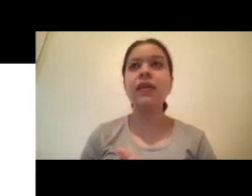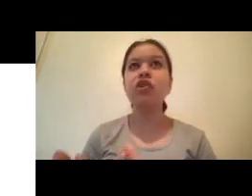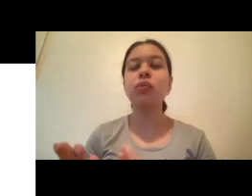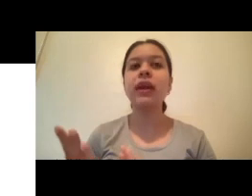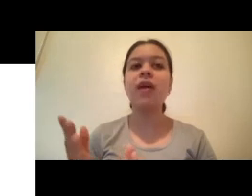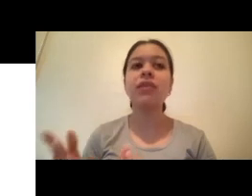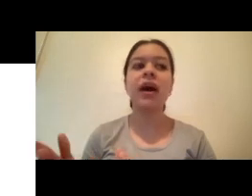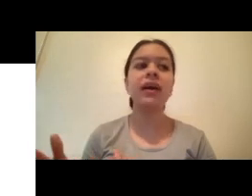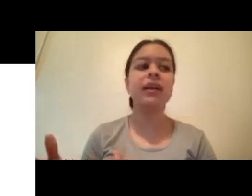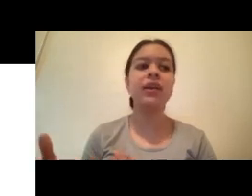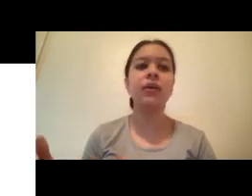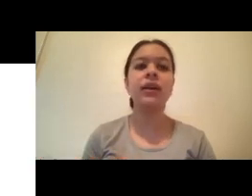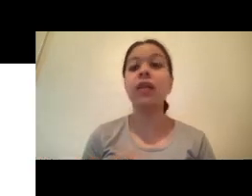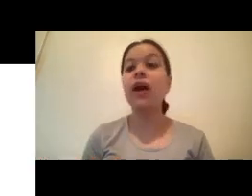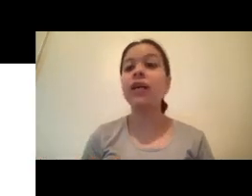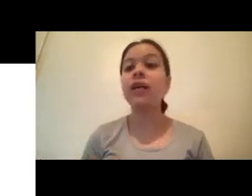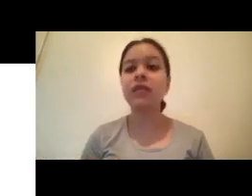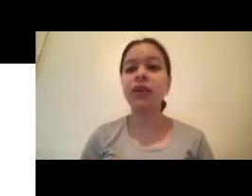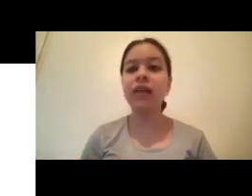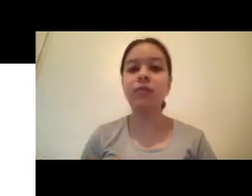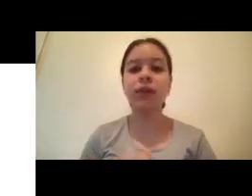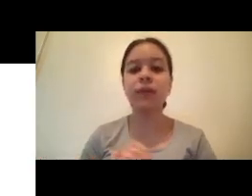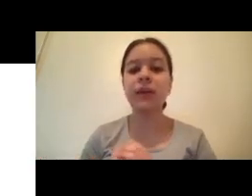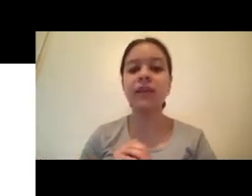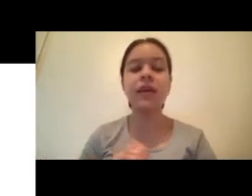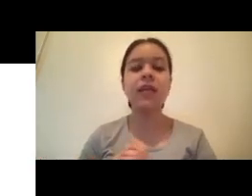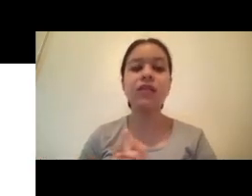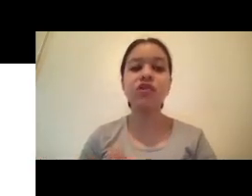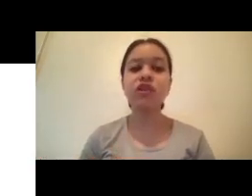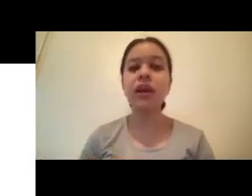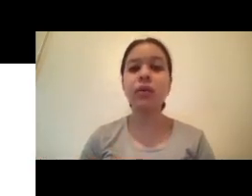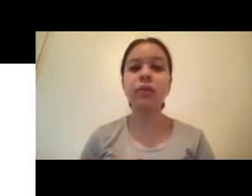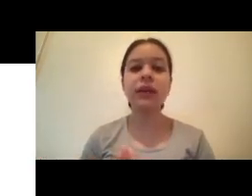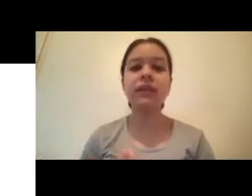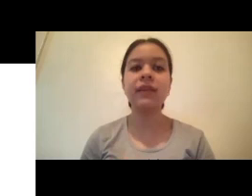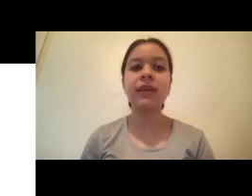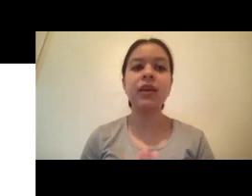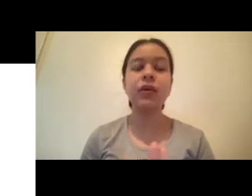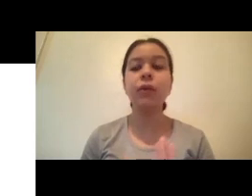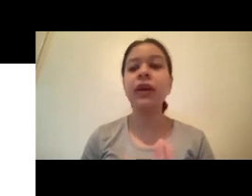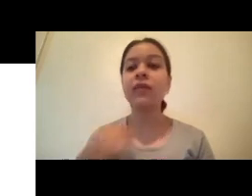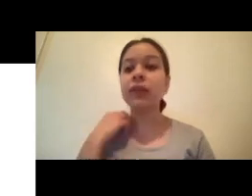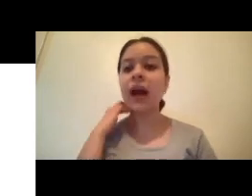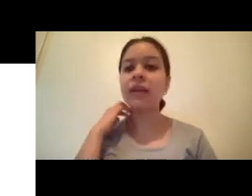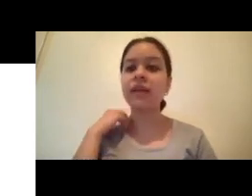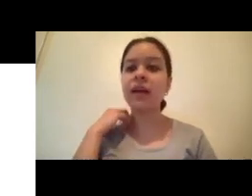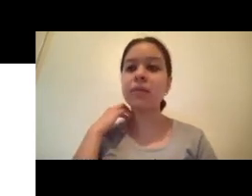that don't really have that, you know, in other aspects of their life, whether it's because they're Christian or because, you know, nobody has really asked them